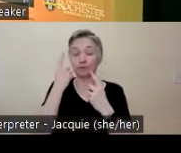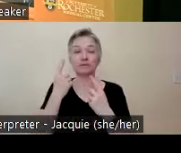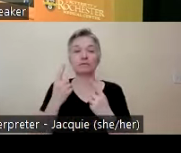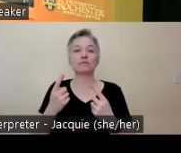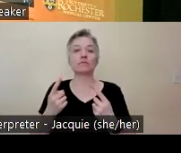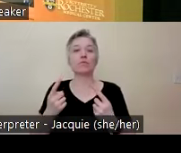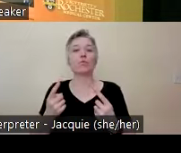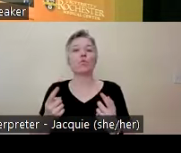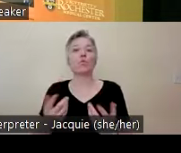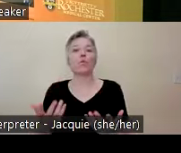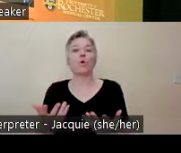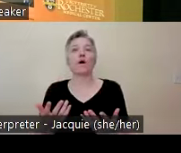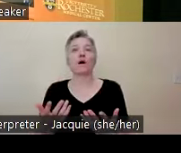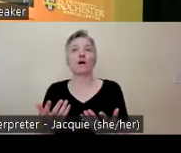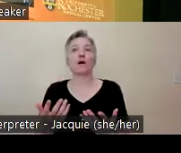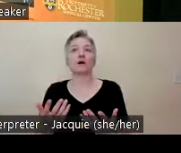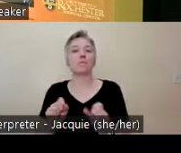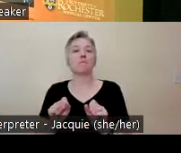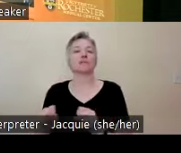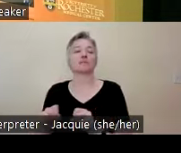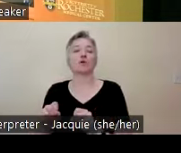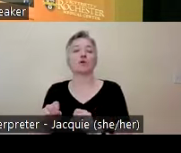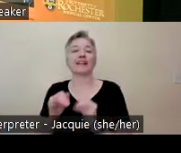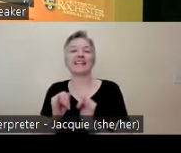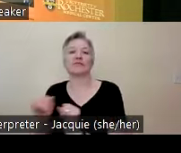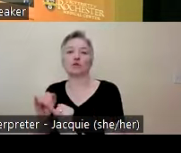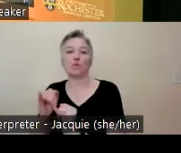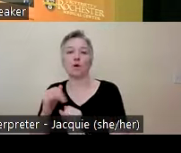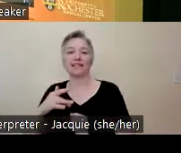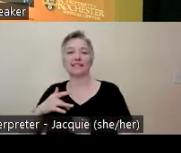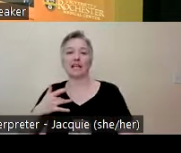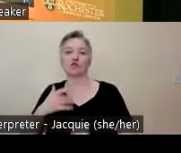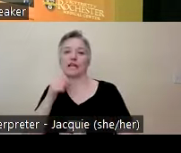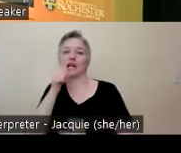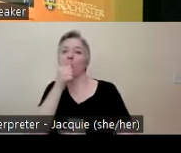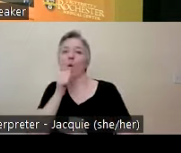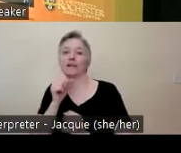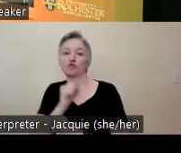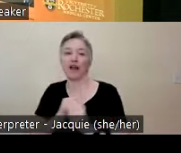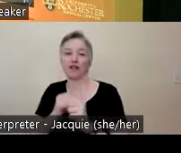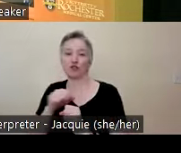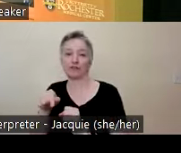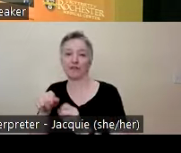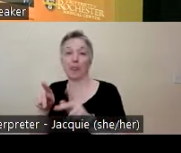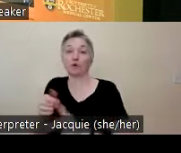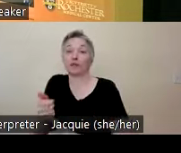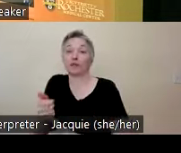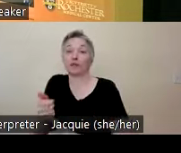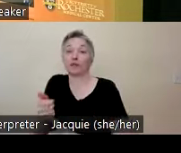coping sensory coping strategies that that person can have control over so I frequently recommend